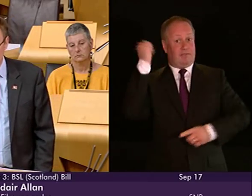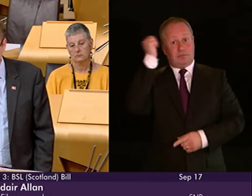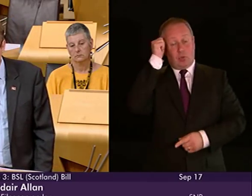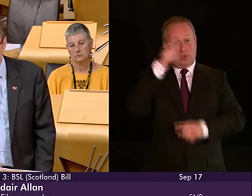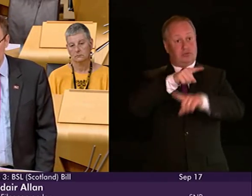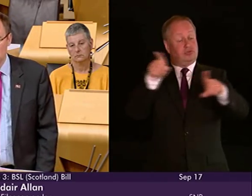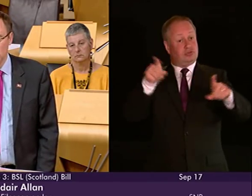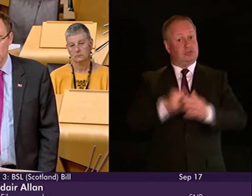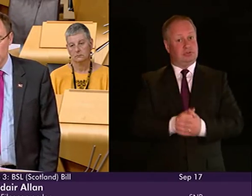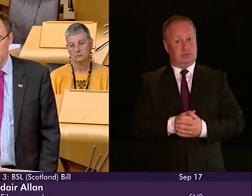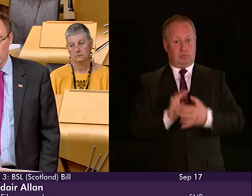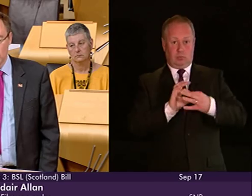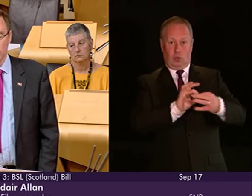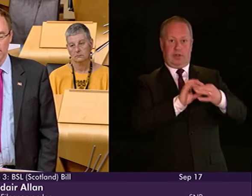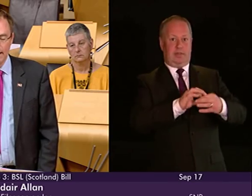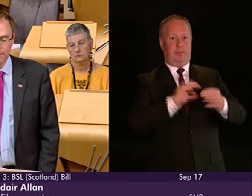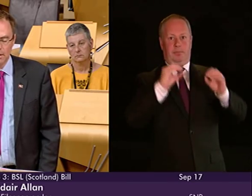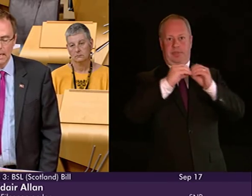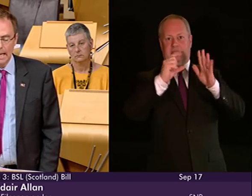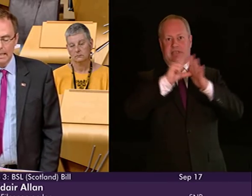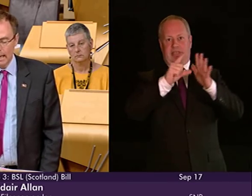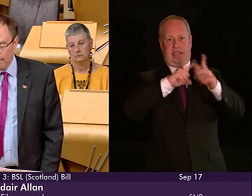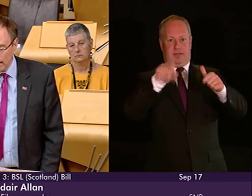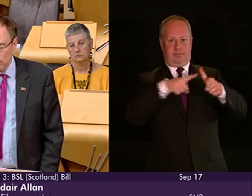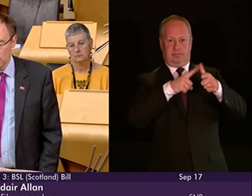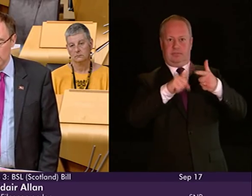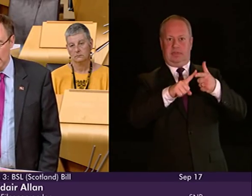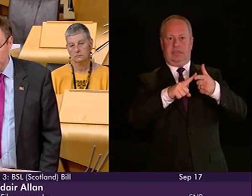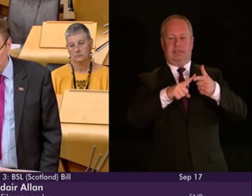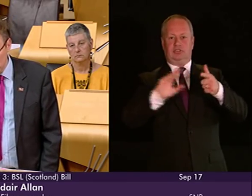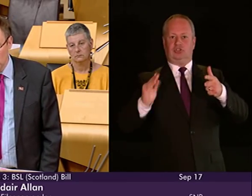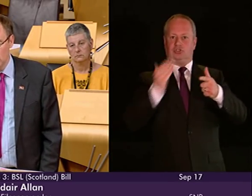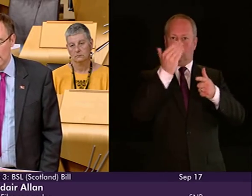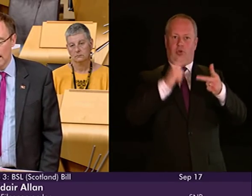British Deaf Association, the Scottish Council on Deafness, Deaf Action, Deaf Connections